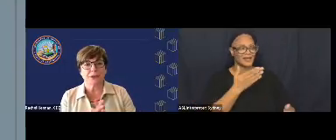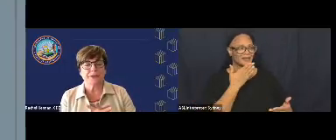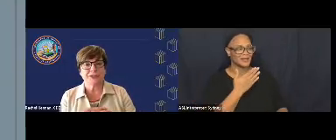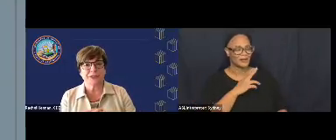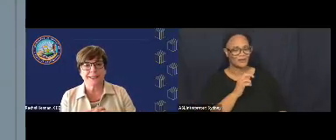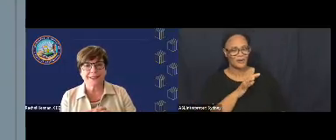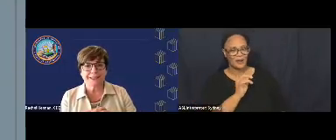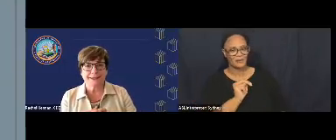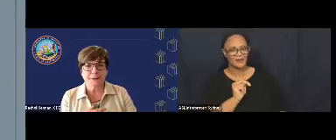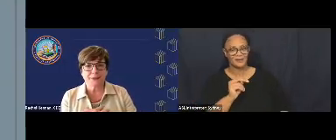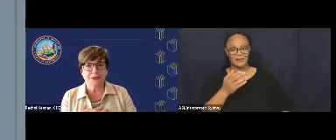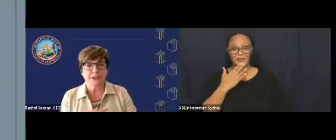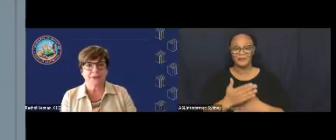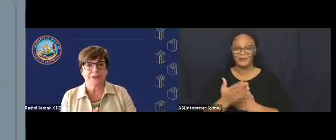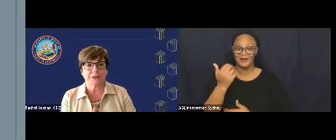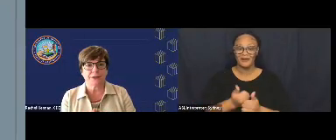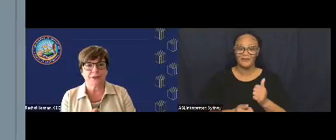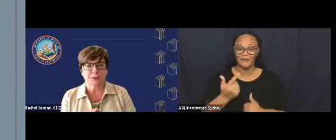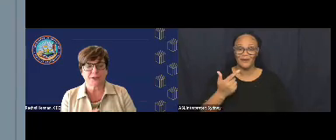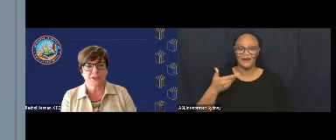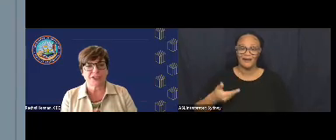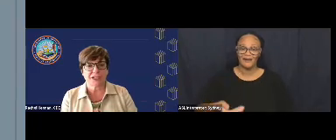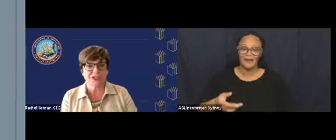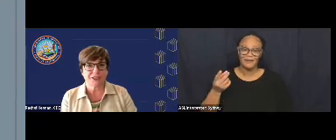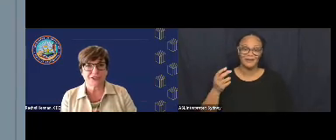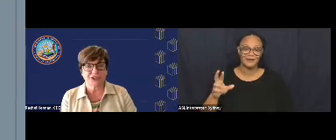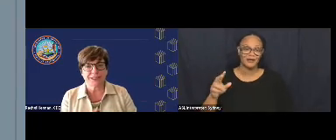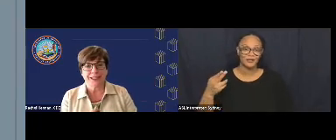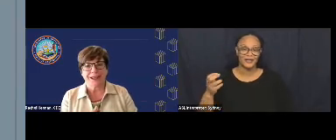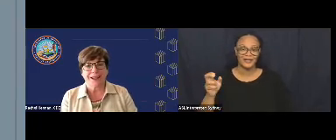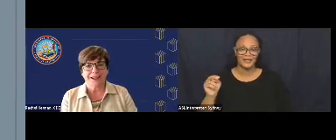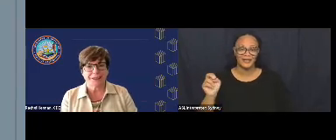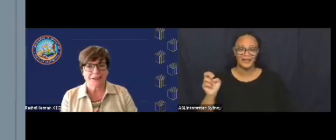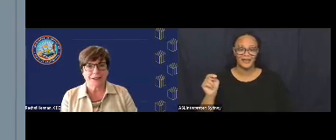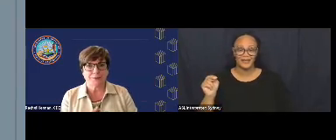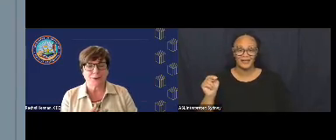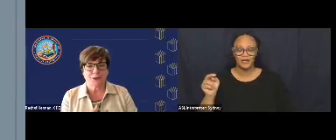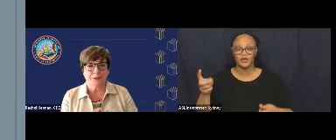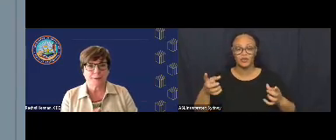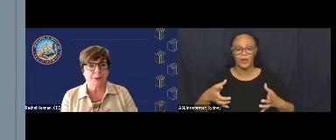is Dr. Rachel Heenan. I'm the director of the special education division at the California